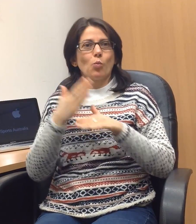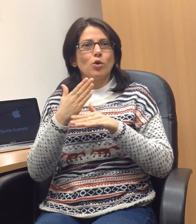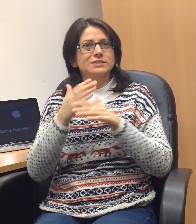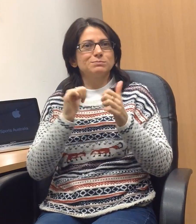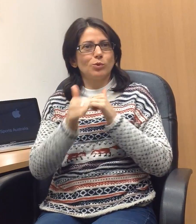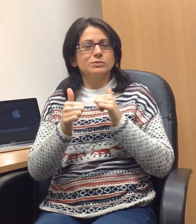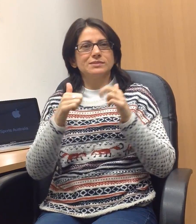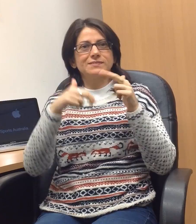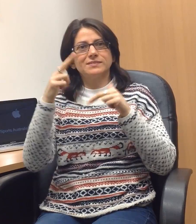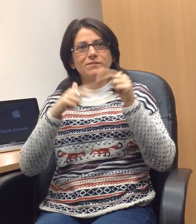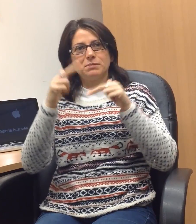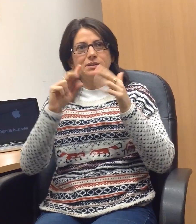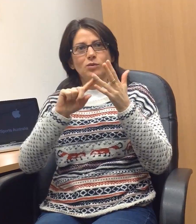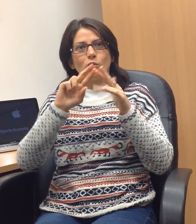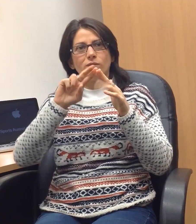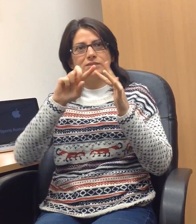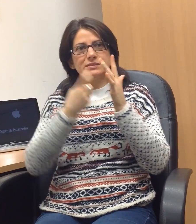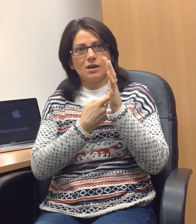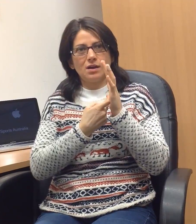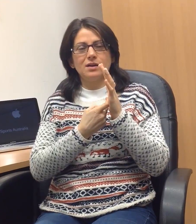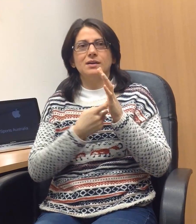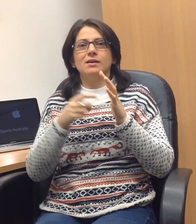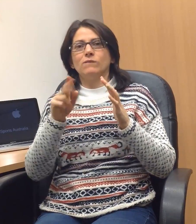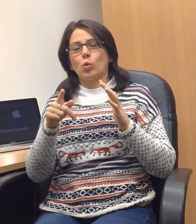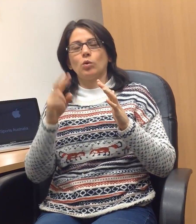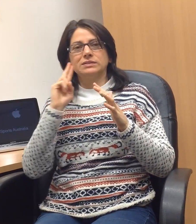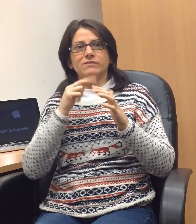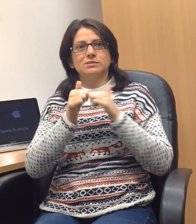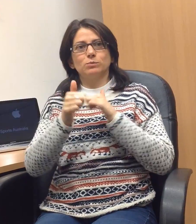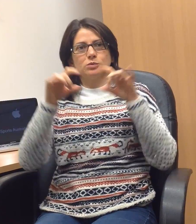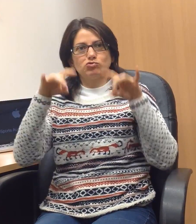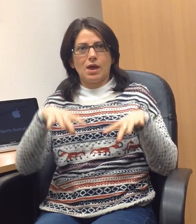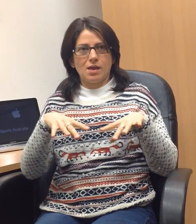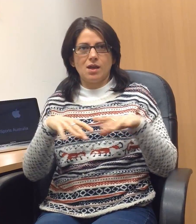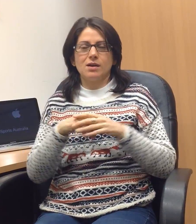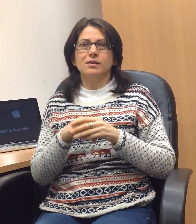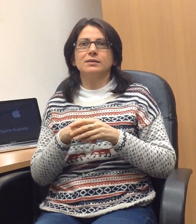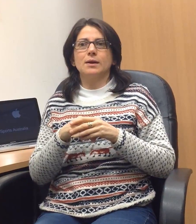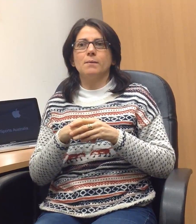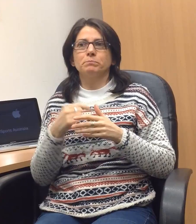I work as the Sports Development Officer for Deaf Sports Australia.